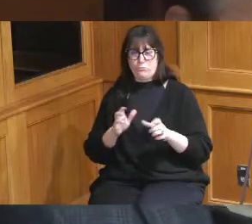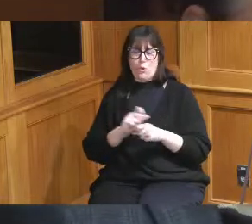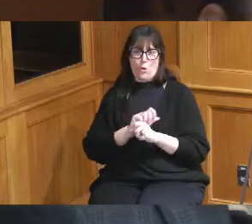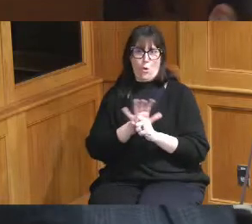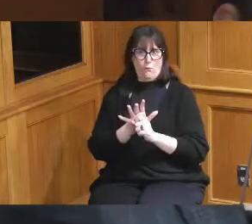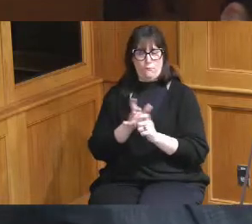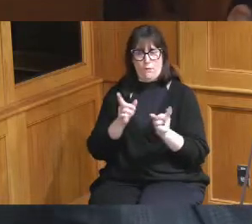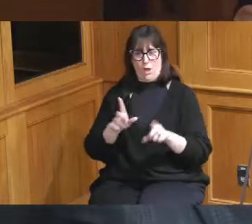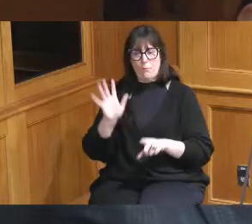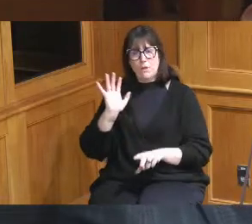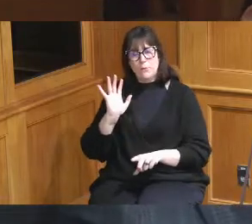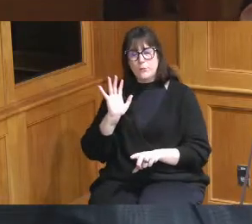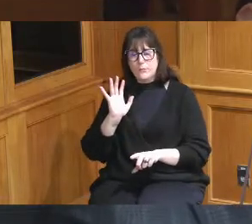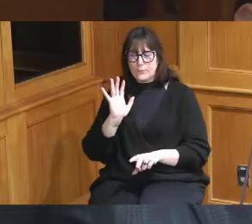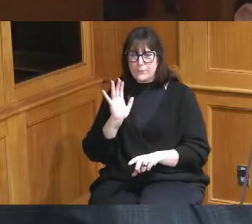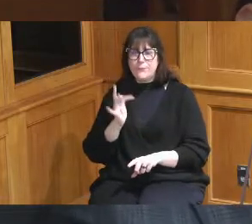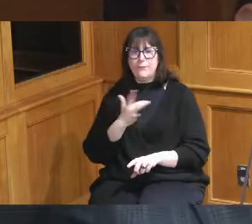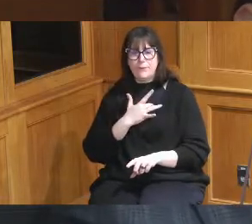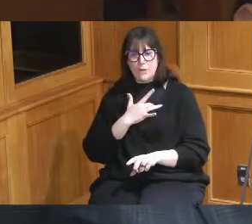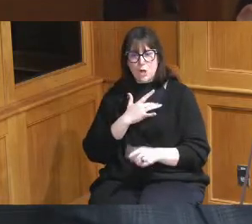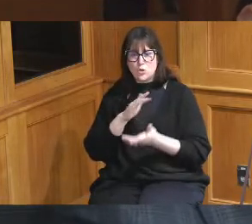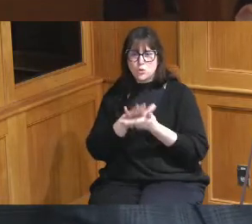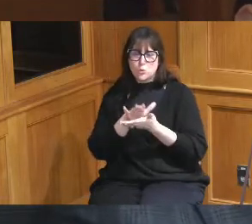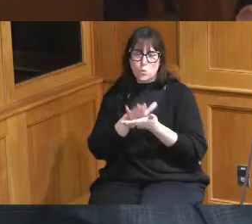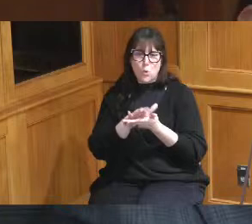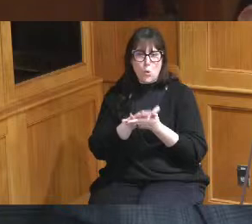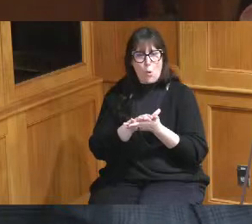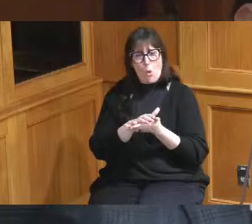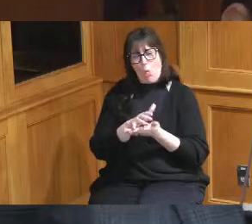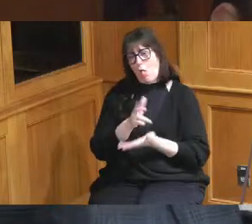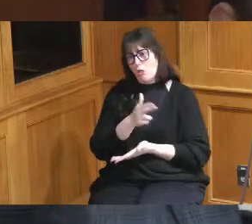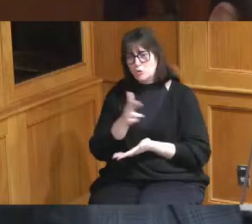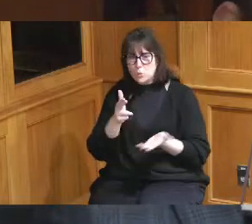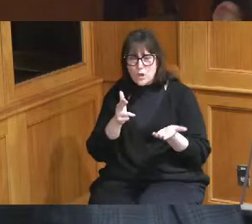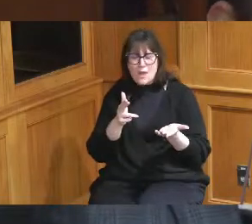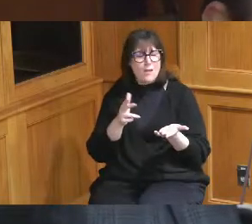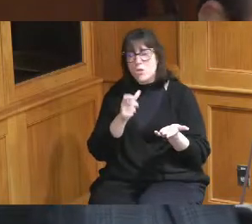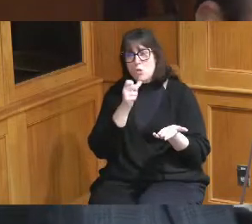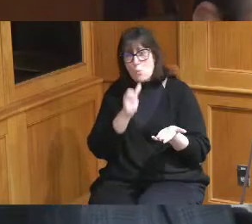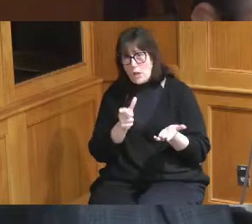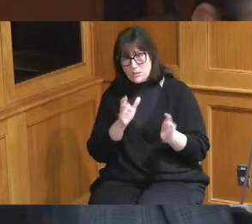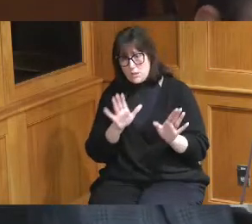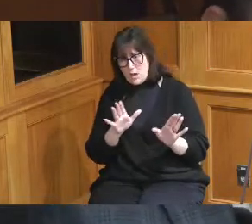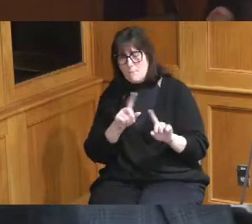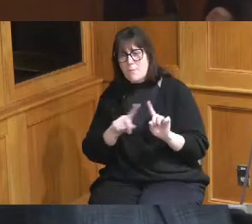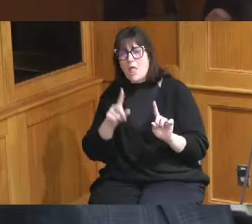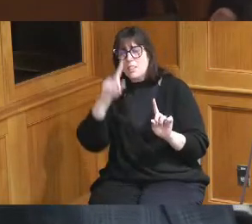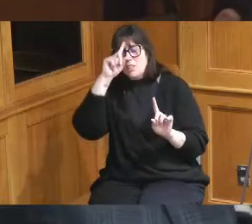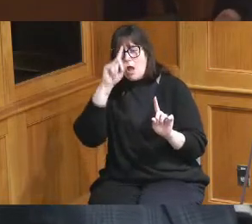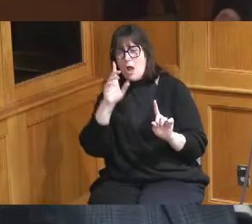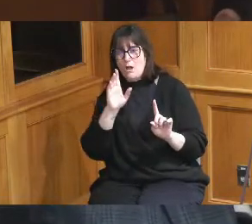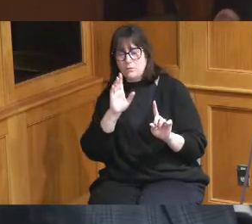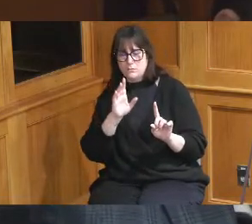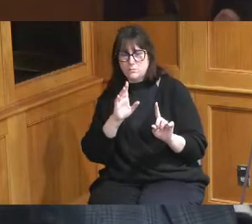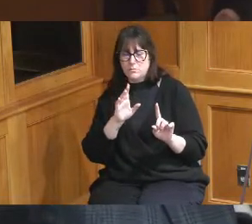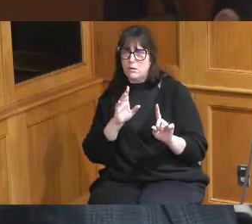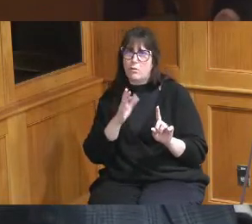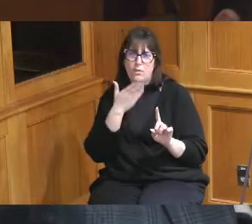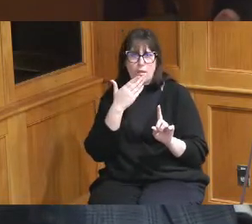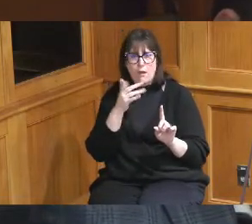you know school shooting it wasn't a shooting but we thought it might be thank God it wasn't